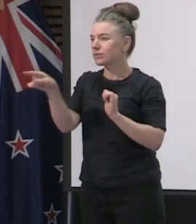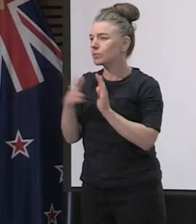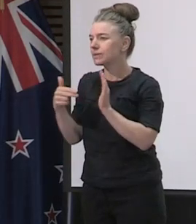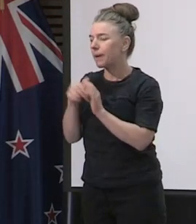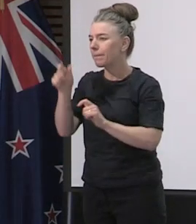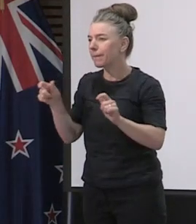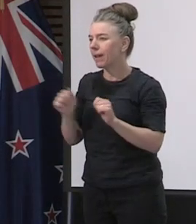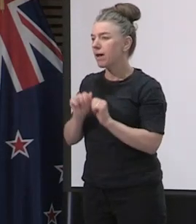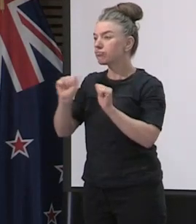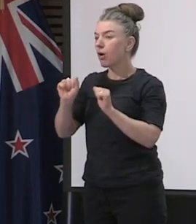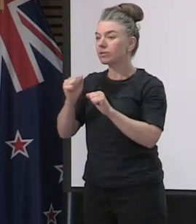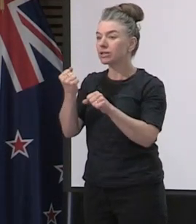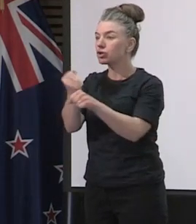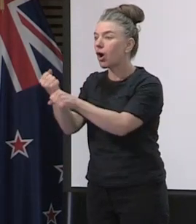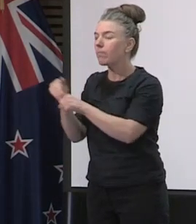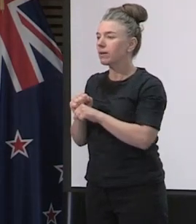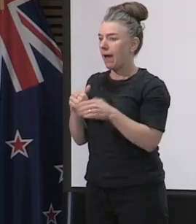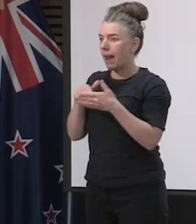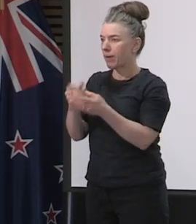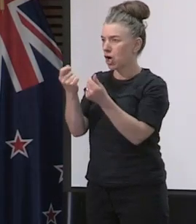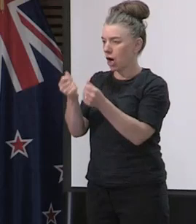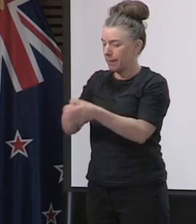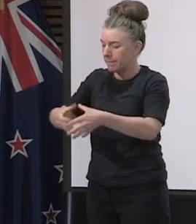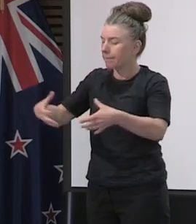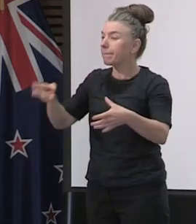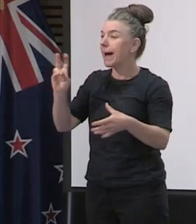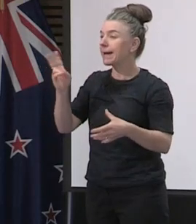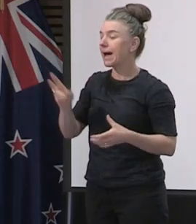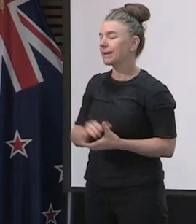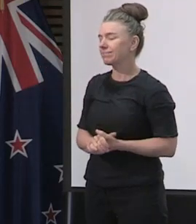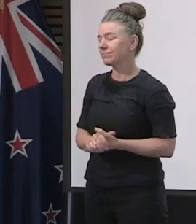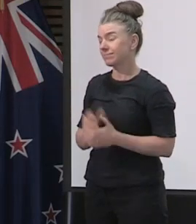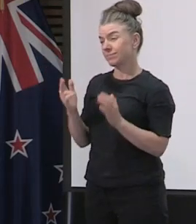Zealand -- shelter New Zealands from the worst impacts and in doing so